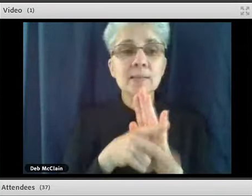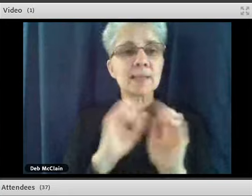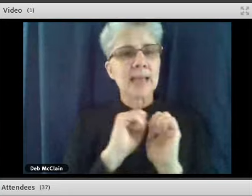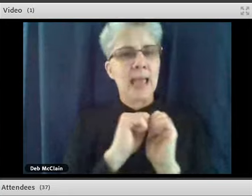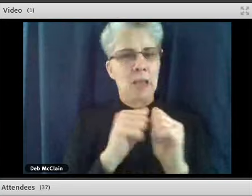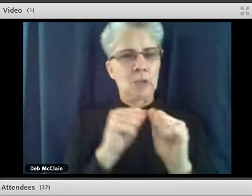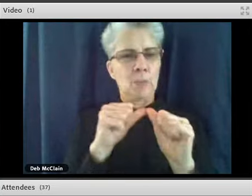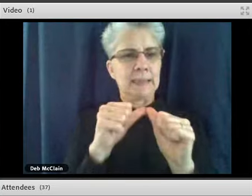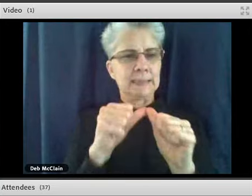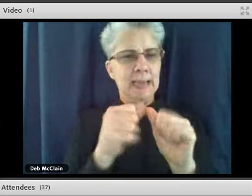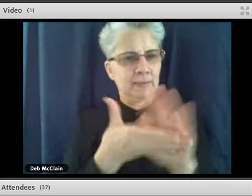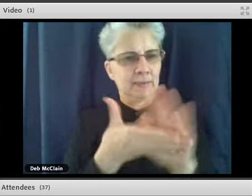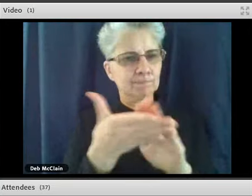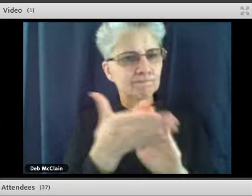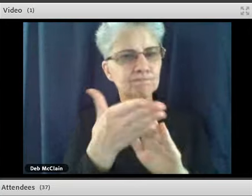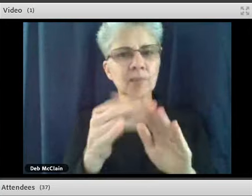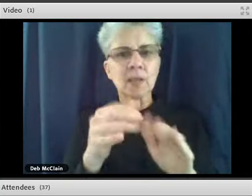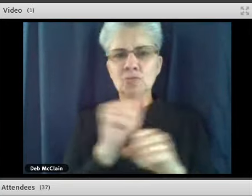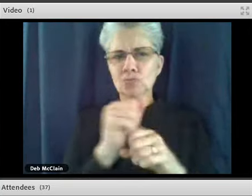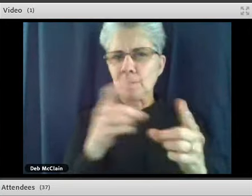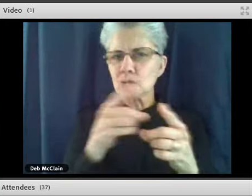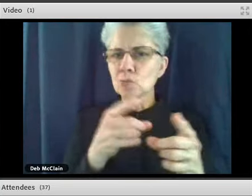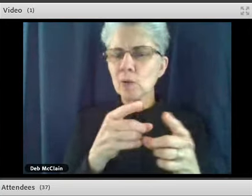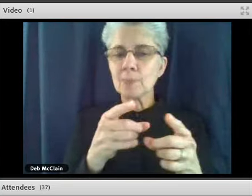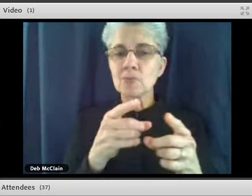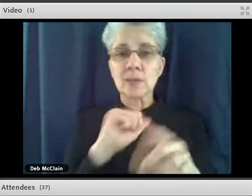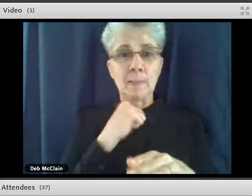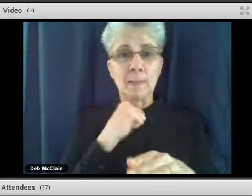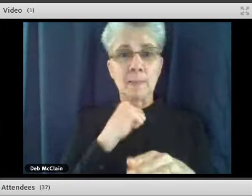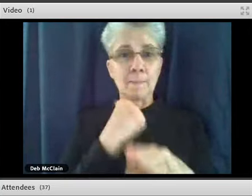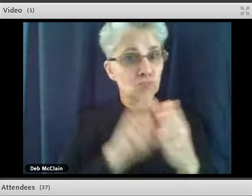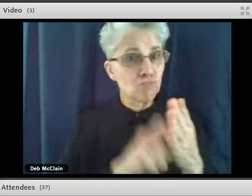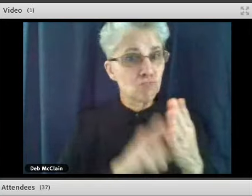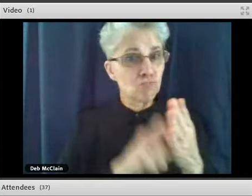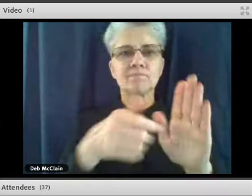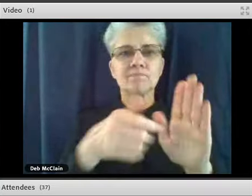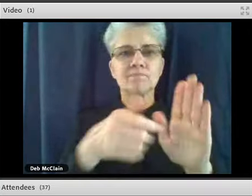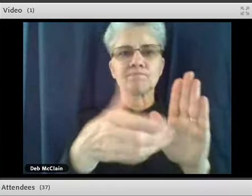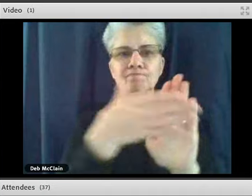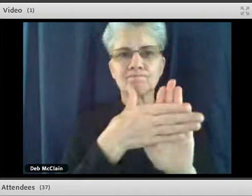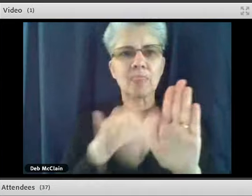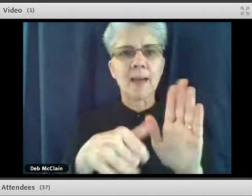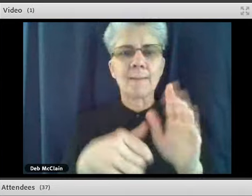So, we have policies. Again, how are you going to maintain this? Job descriptions -- will you put it in writing?